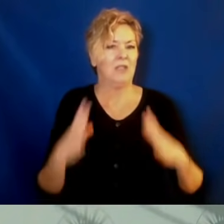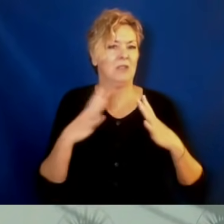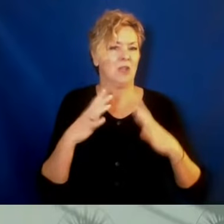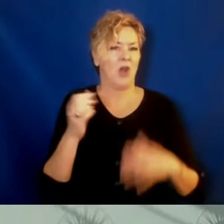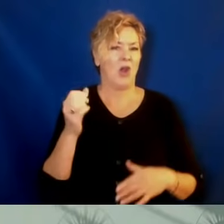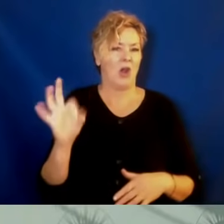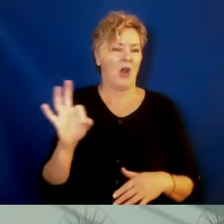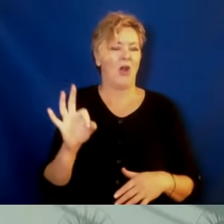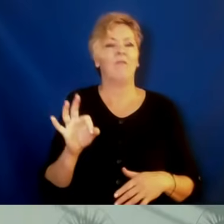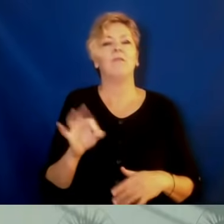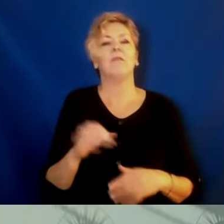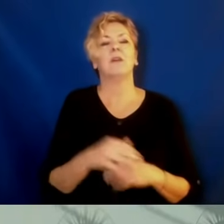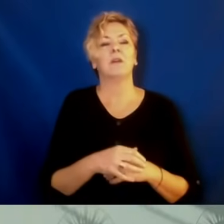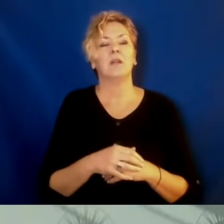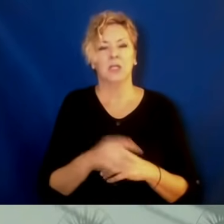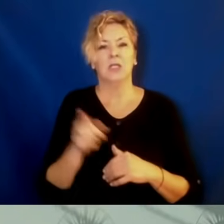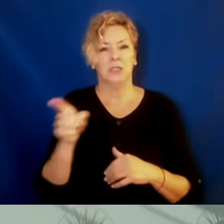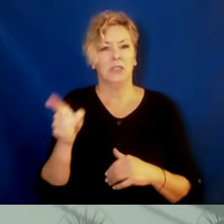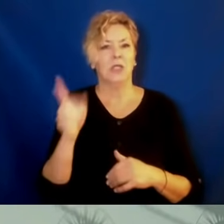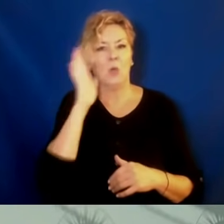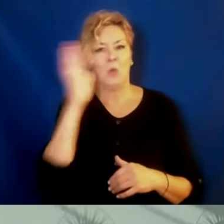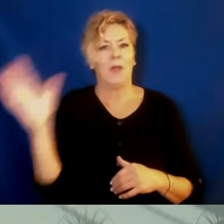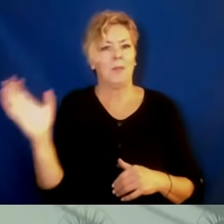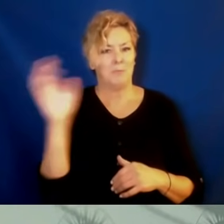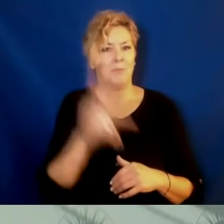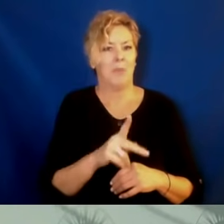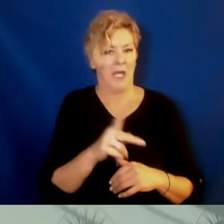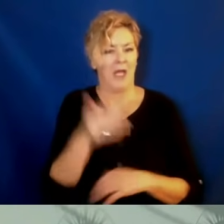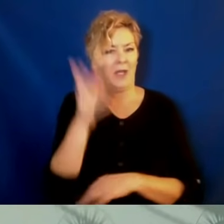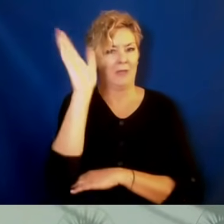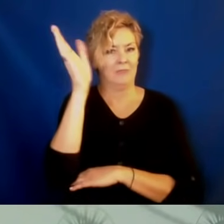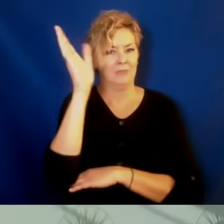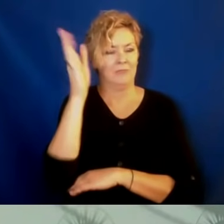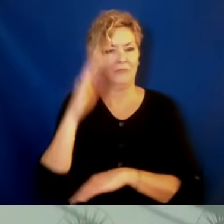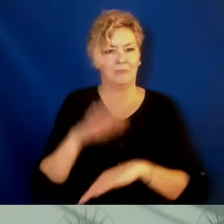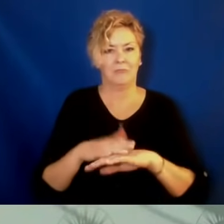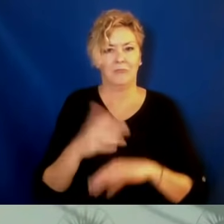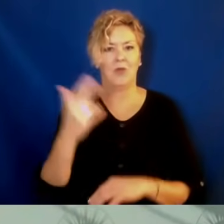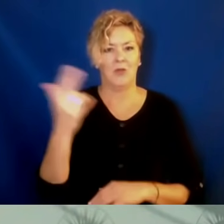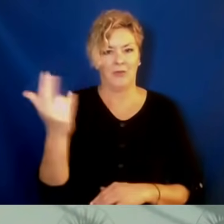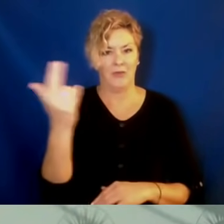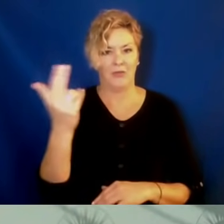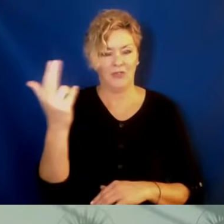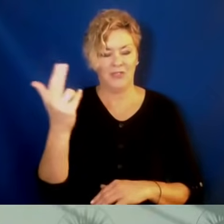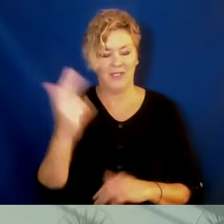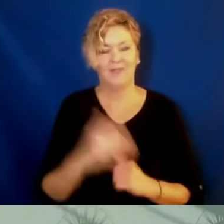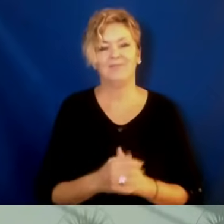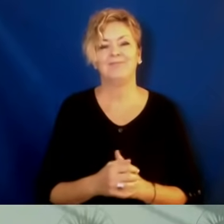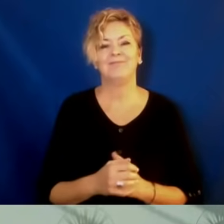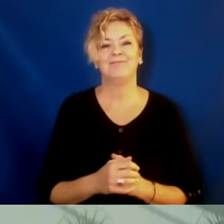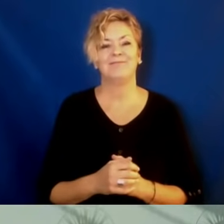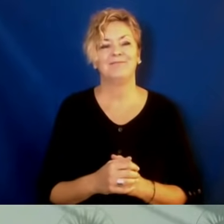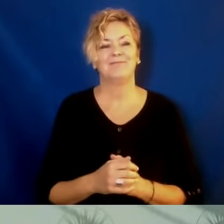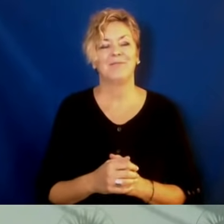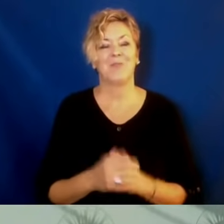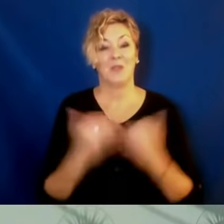On Wednesday, Dr. Henry will be returning and providing with me a written briefing